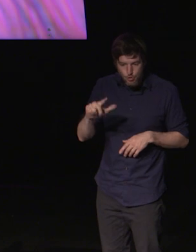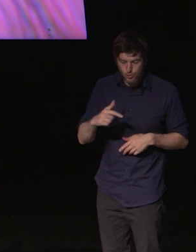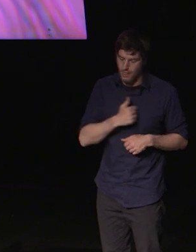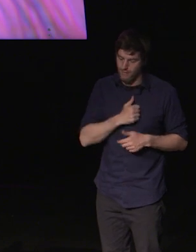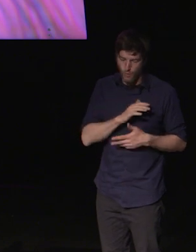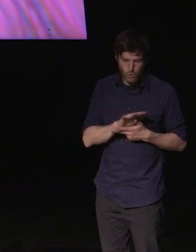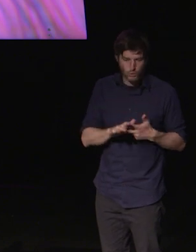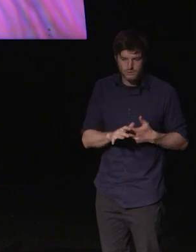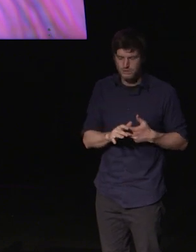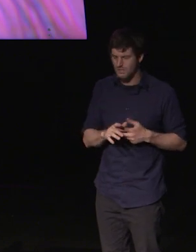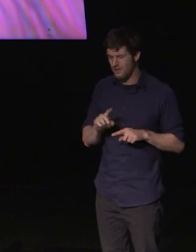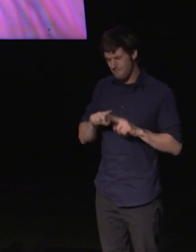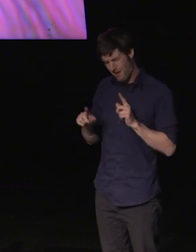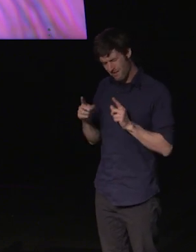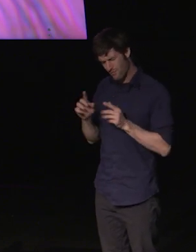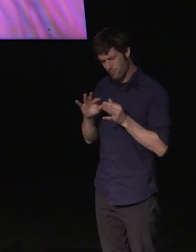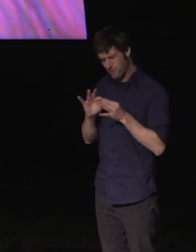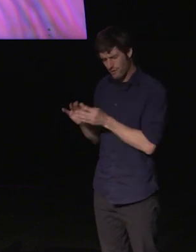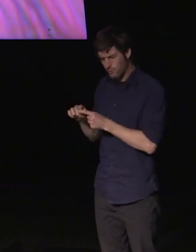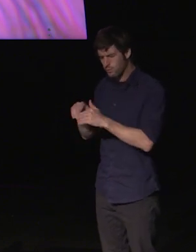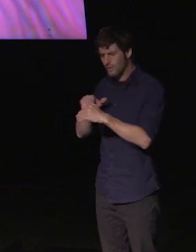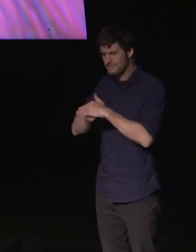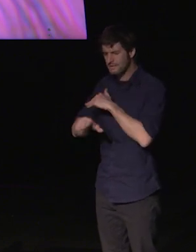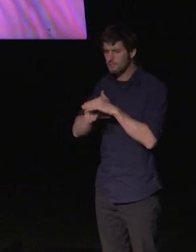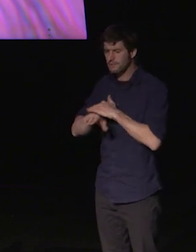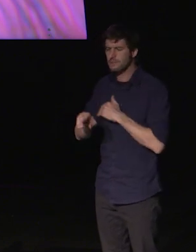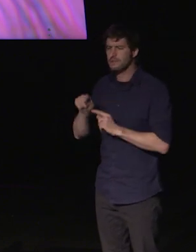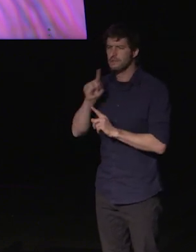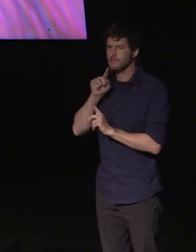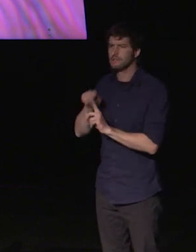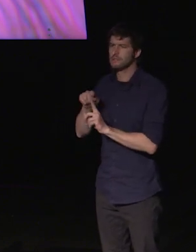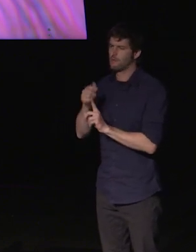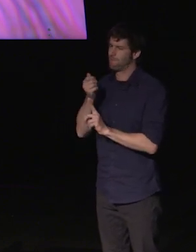As far as accessibilitywise goes there's a couple of things I really briefly wanna mention.